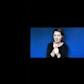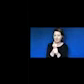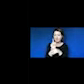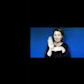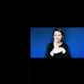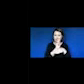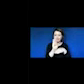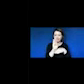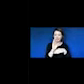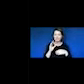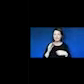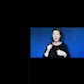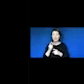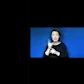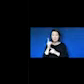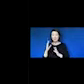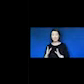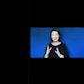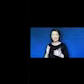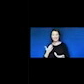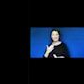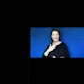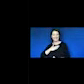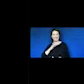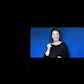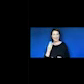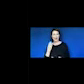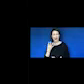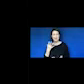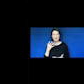or vocational rehabilitation counselor, going through the process of identifying potential